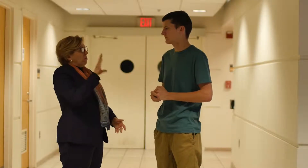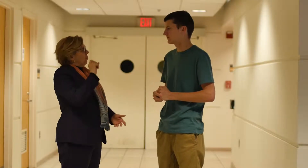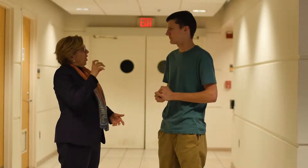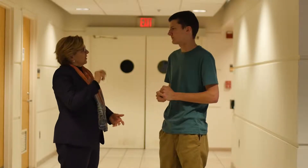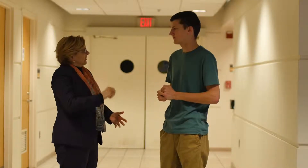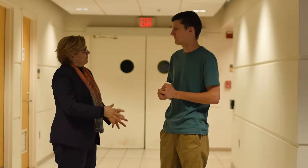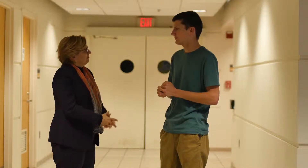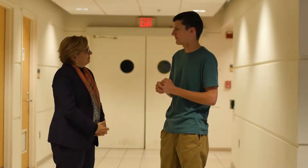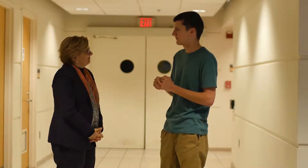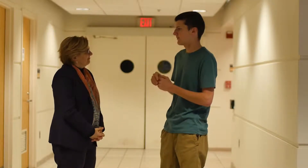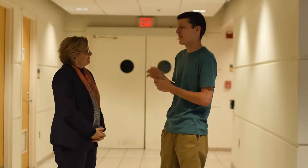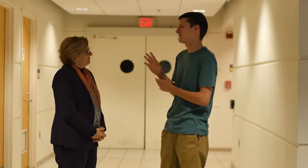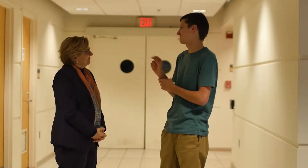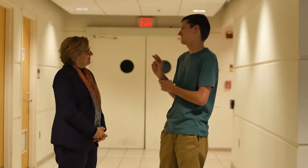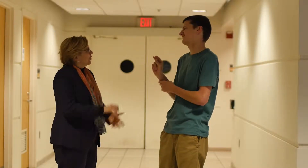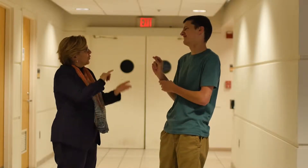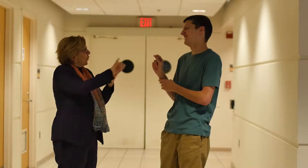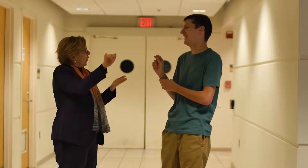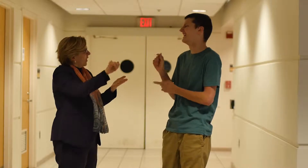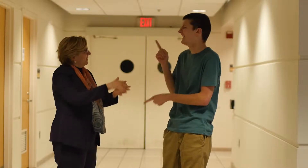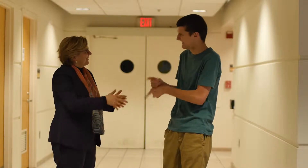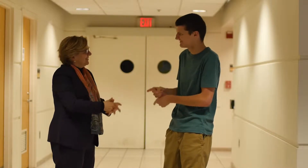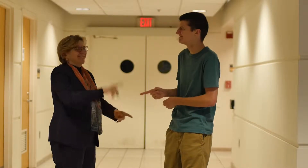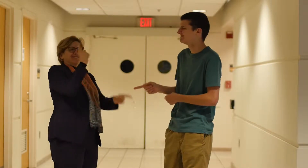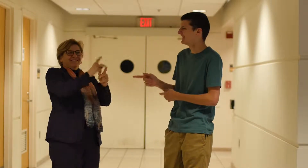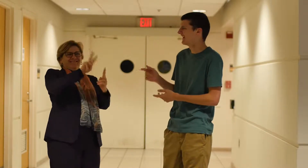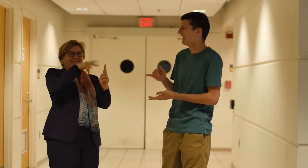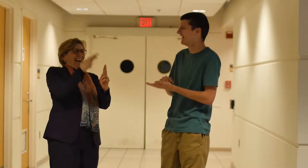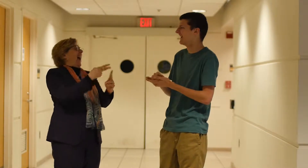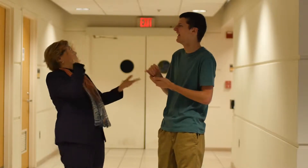Boston. No. New York City. Correct! Oh, that's right! I switched those two cities!